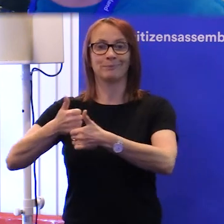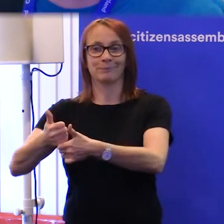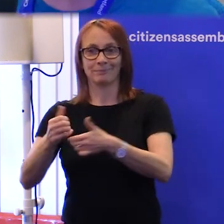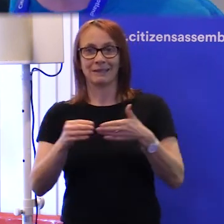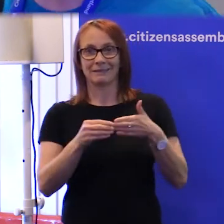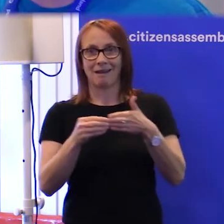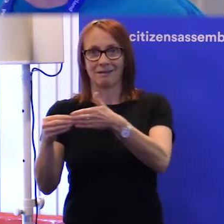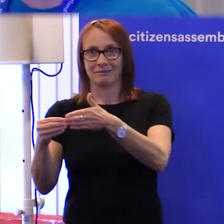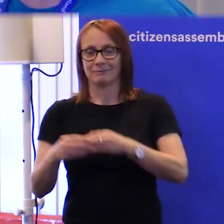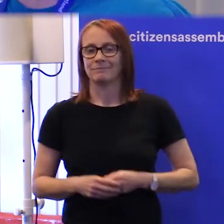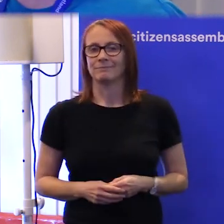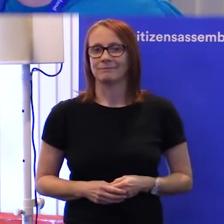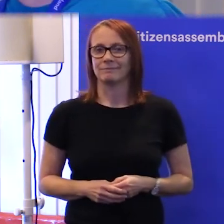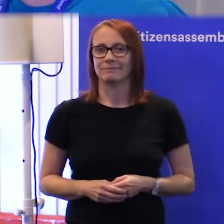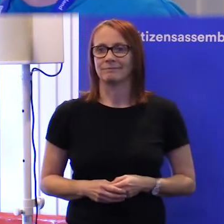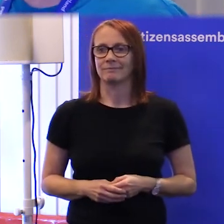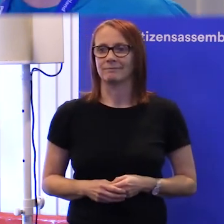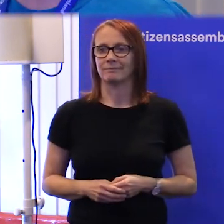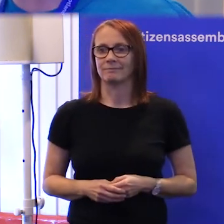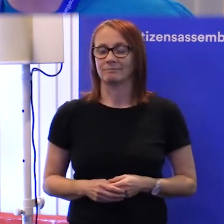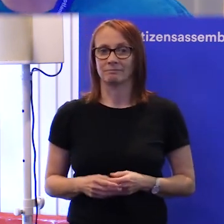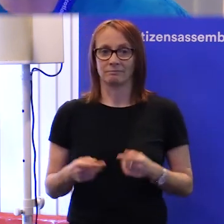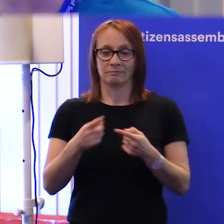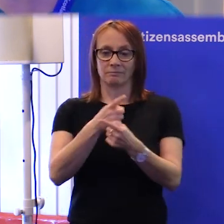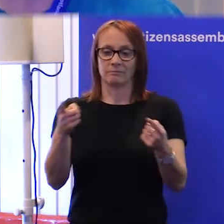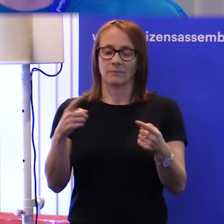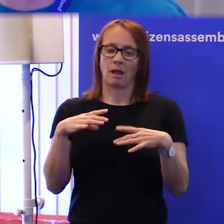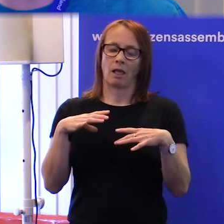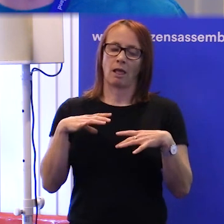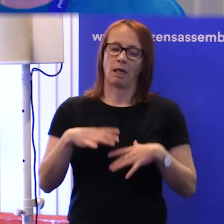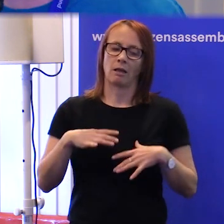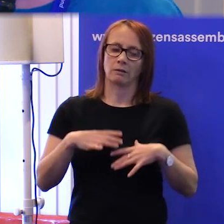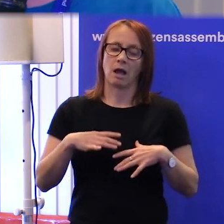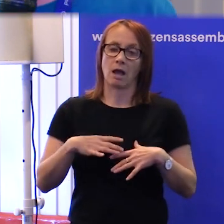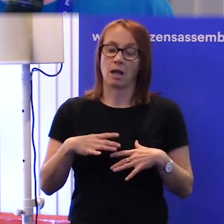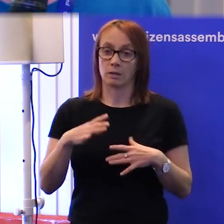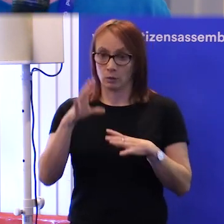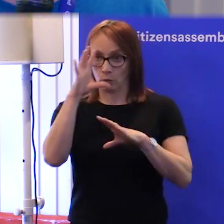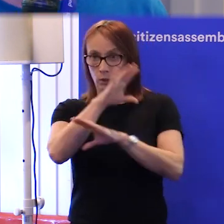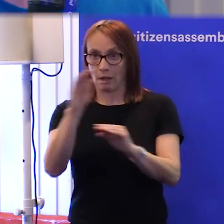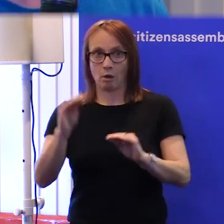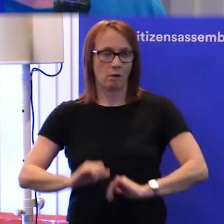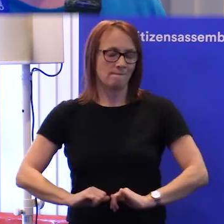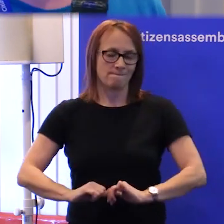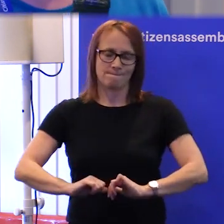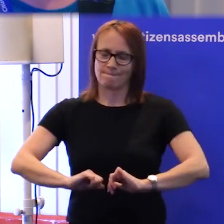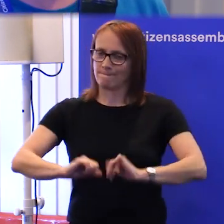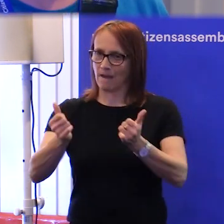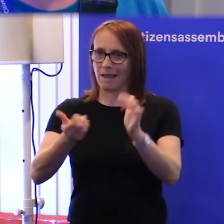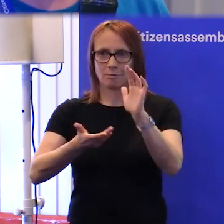your way so for those of you that may be feeling a bit tired at this point I just wanted to let you know that it's absolutely fine if you want to go away